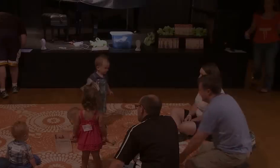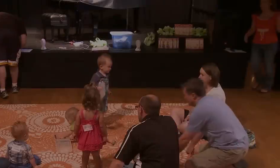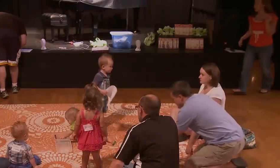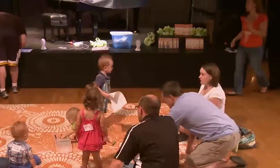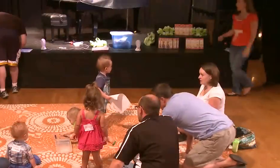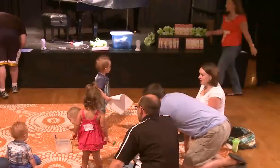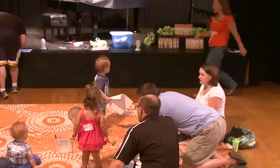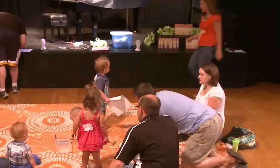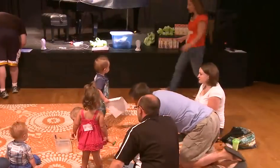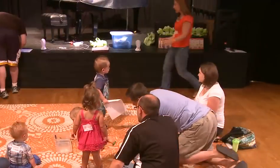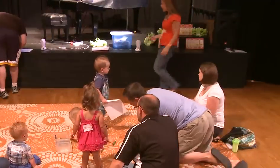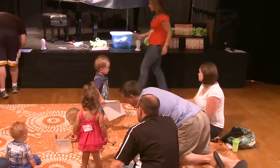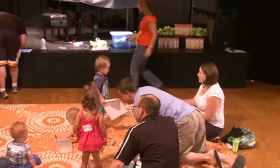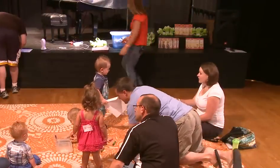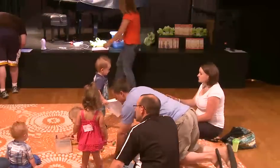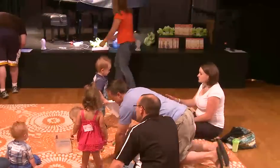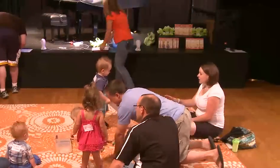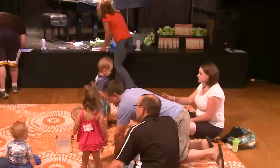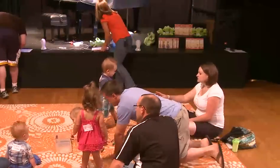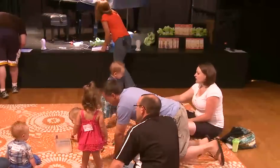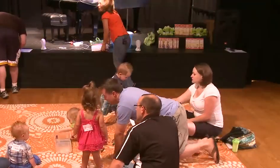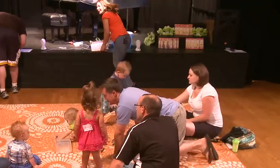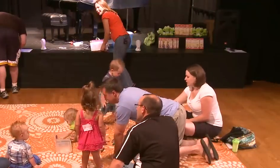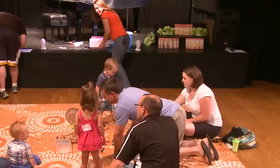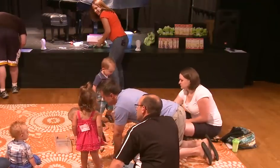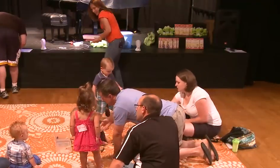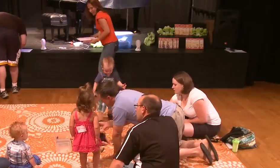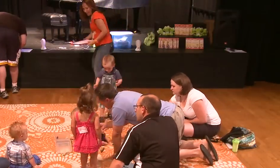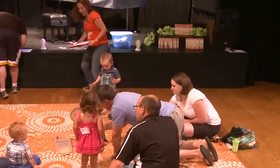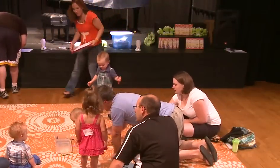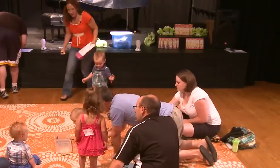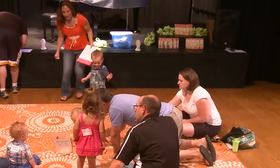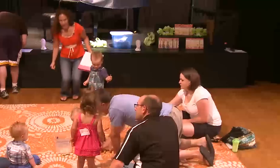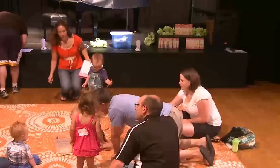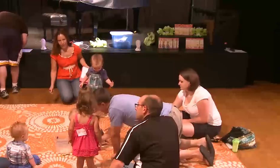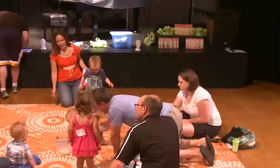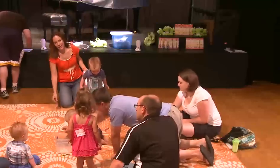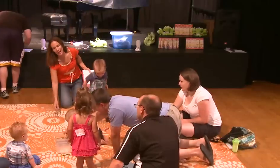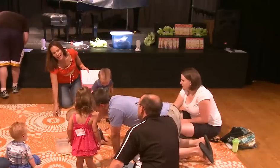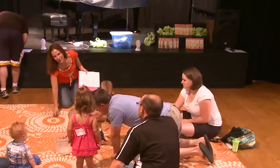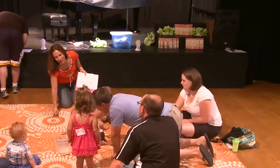If your kiddo does better with a nametag on their back, if they're less likely to eat it there, that works.